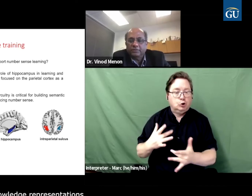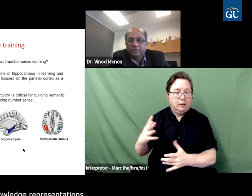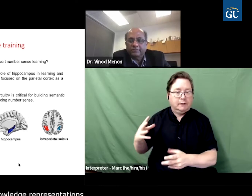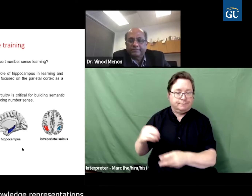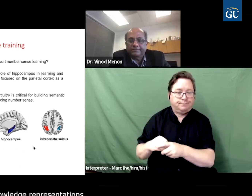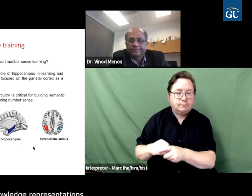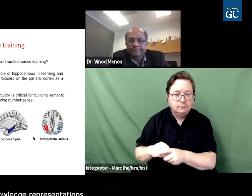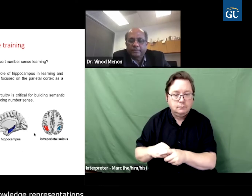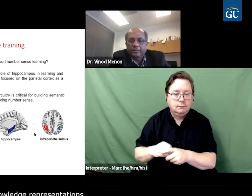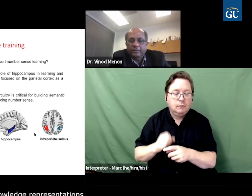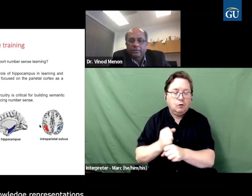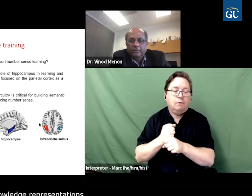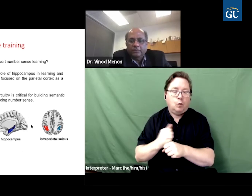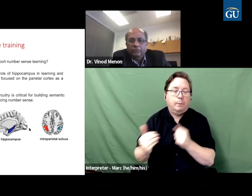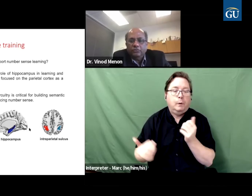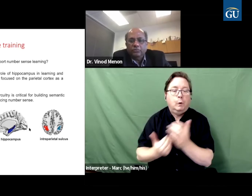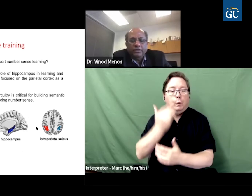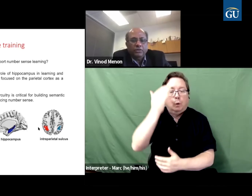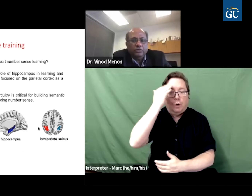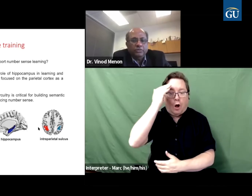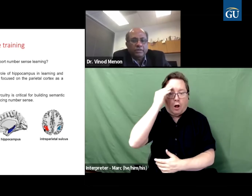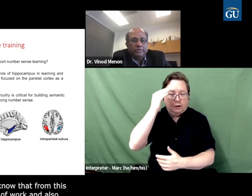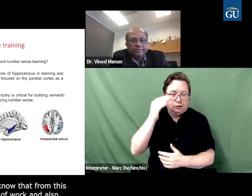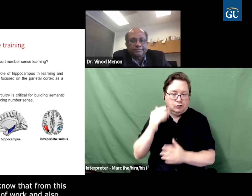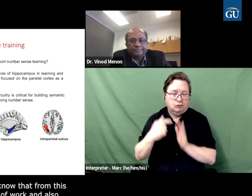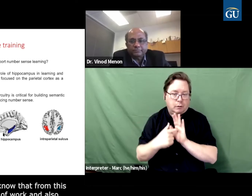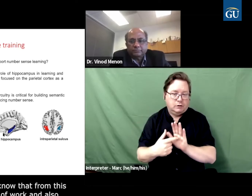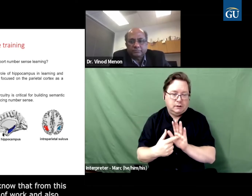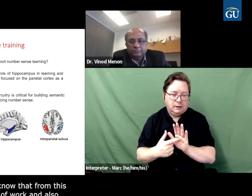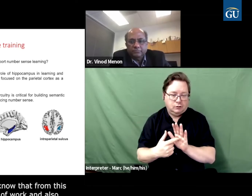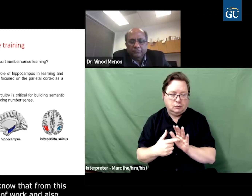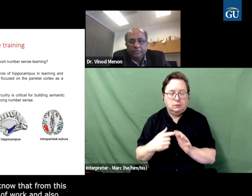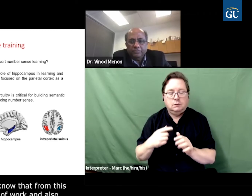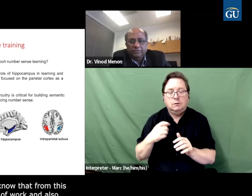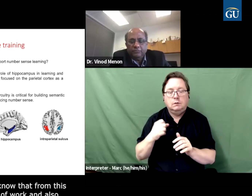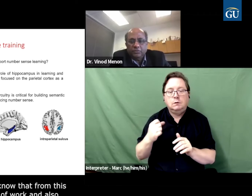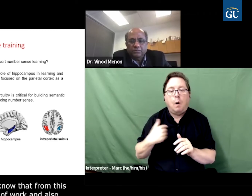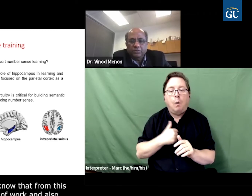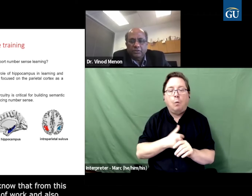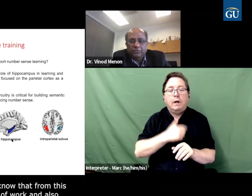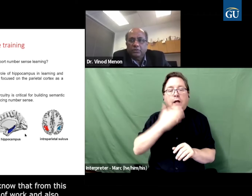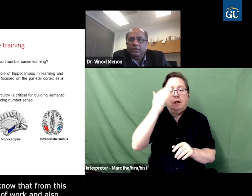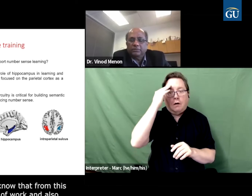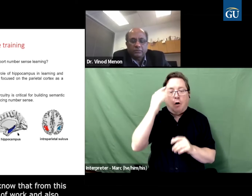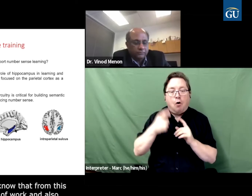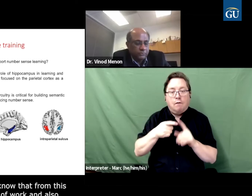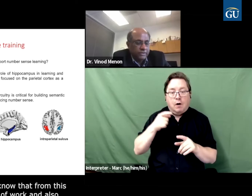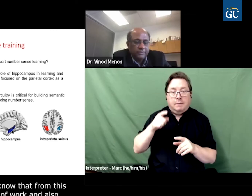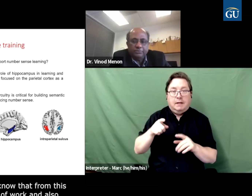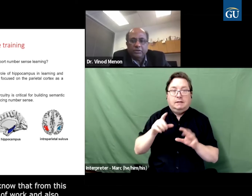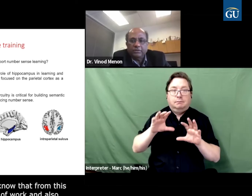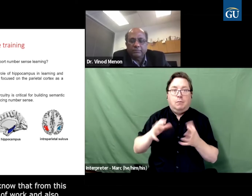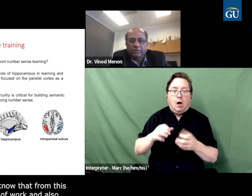knowledge representations so we know that